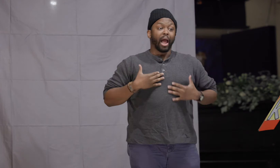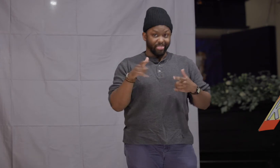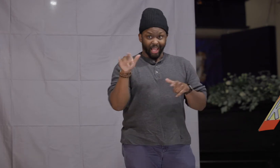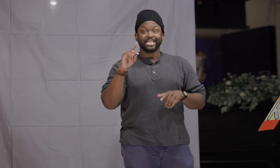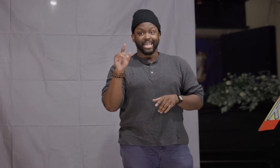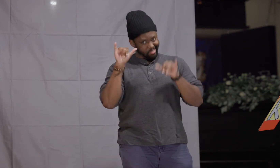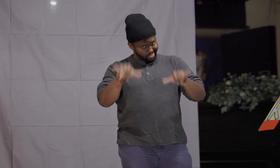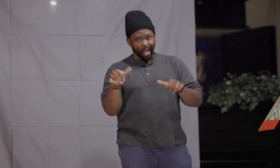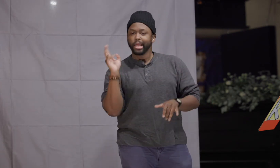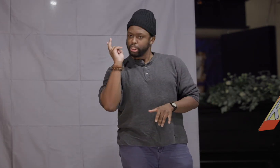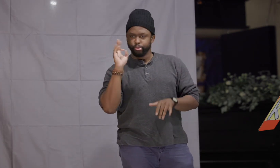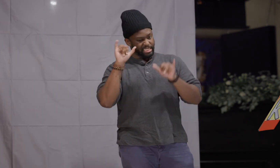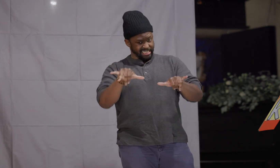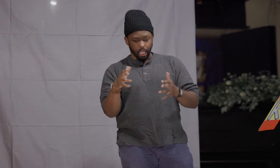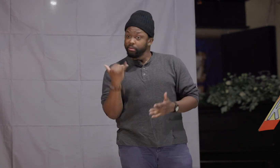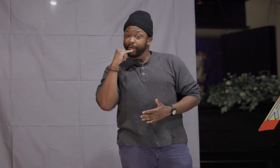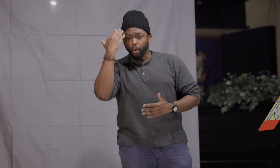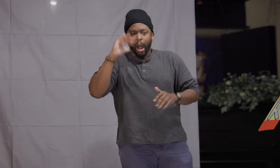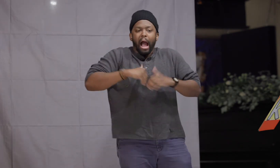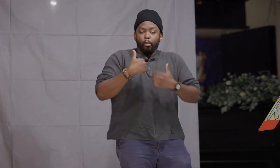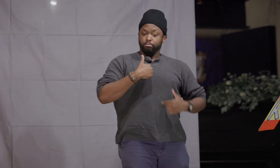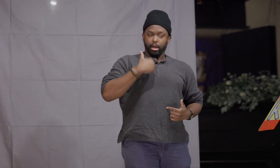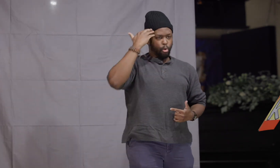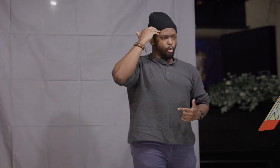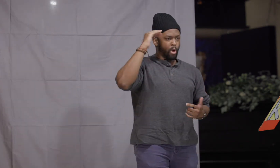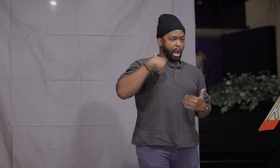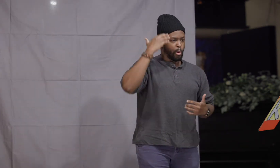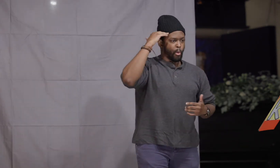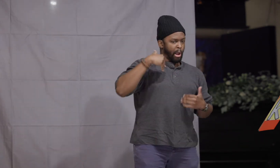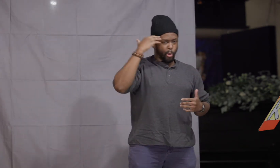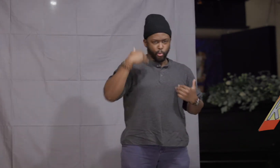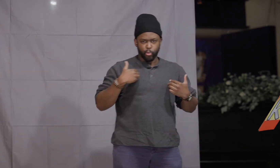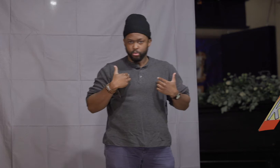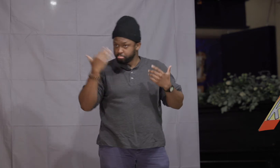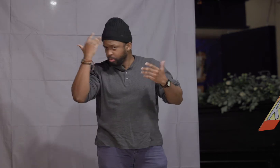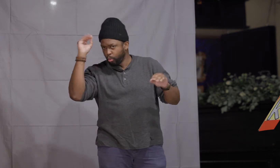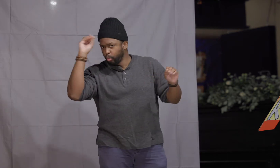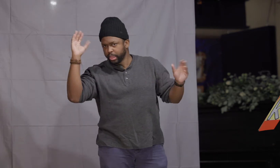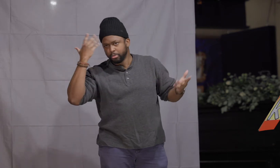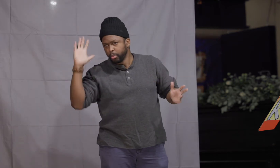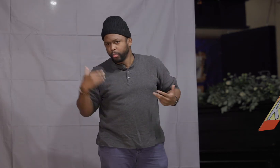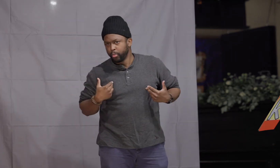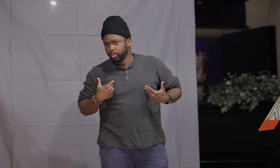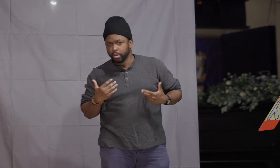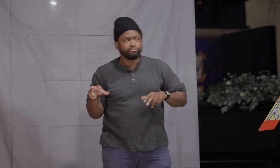I'm glad they kept it because how would we know our history if we continued to remove the markers they represent?